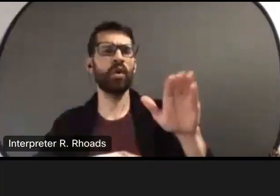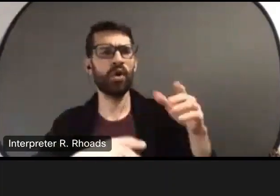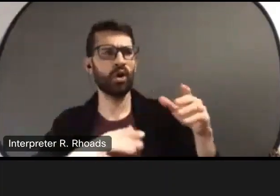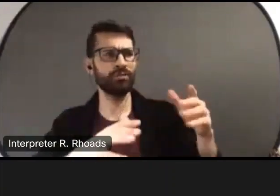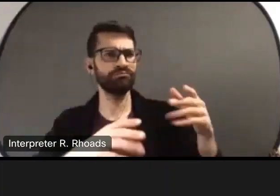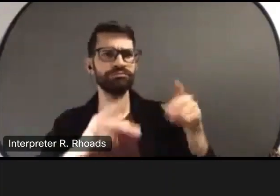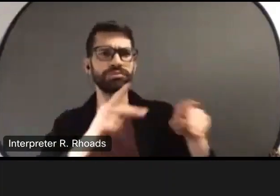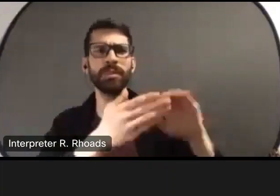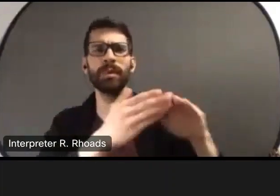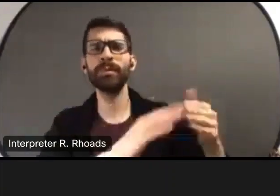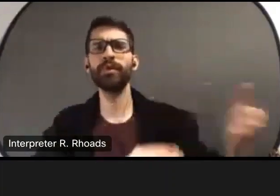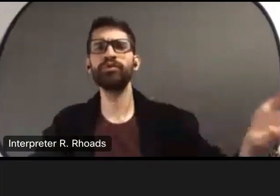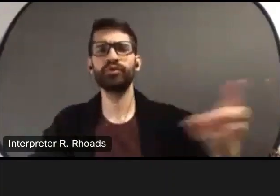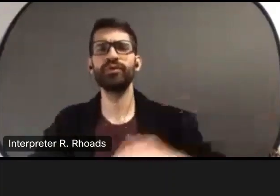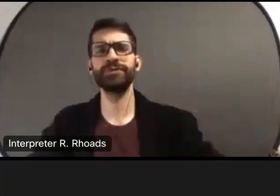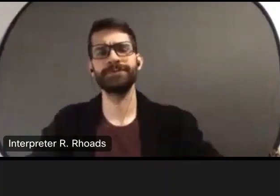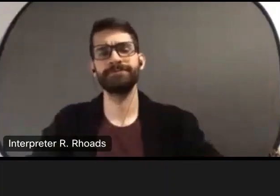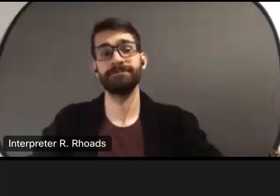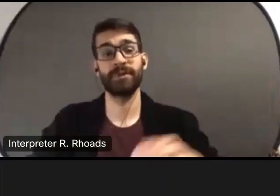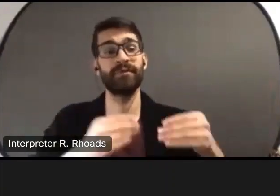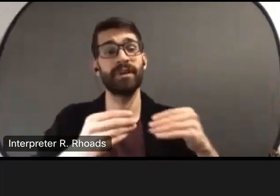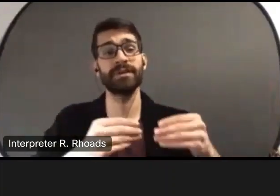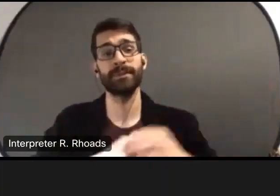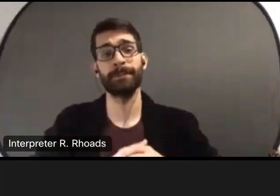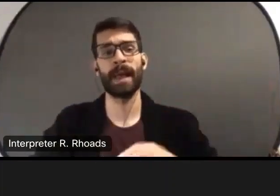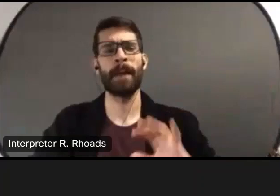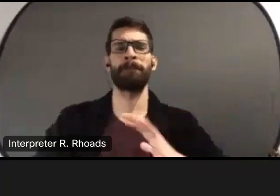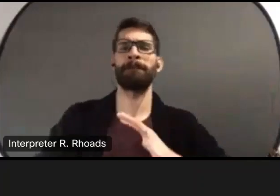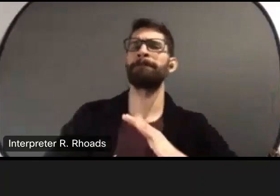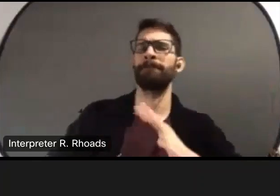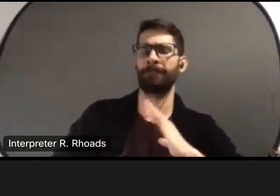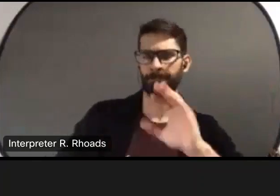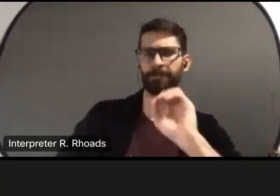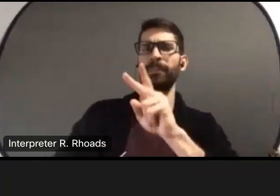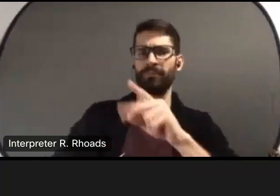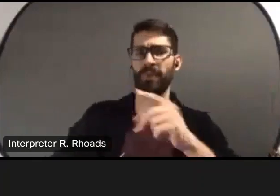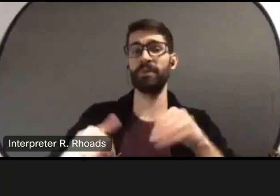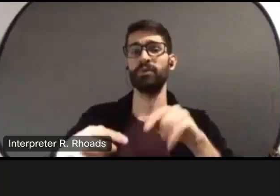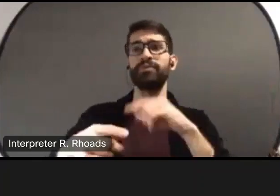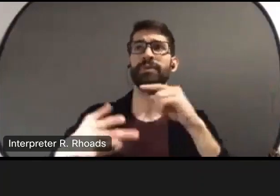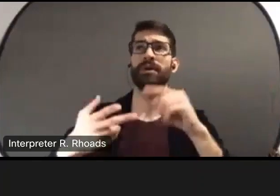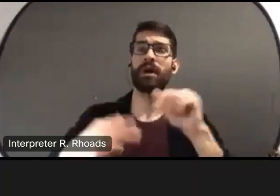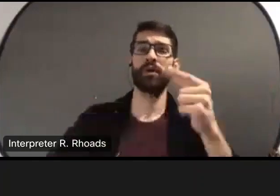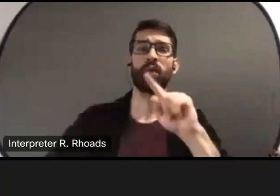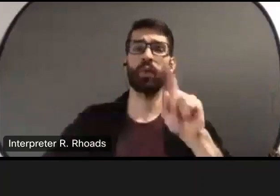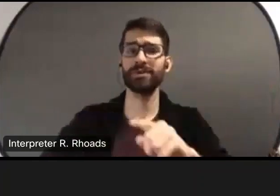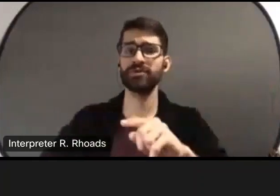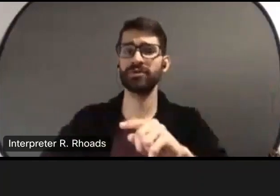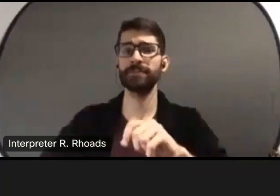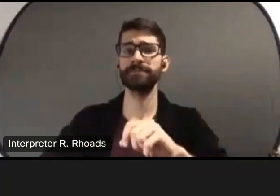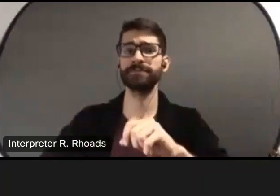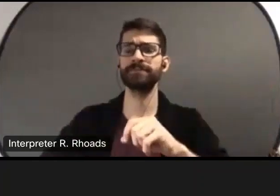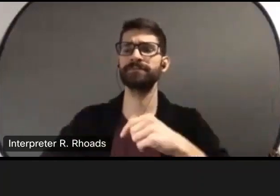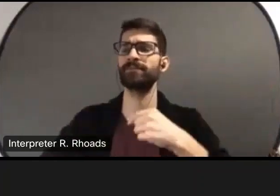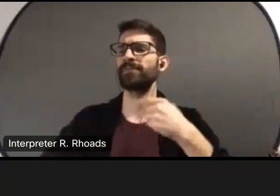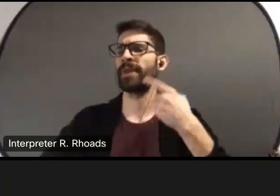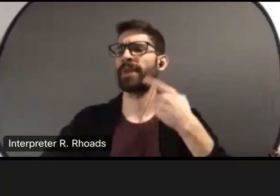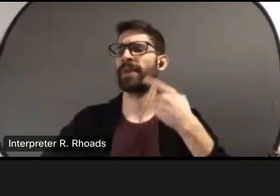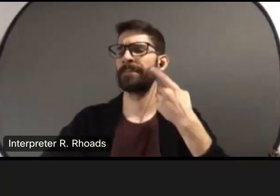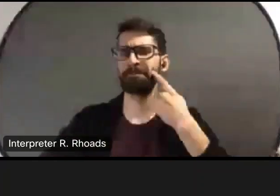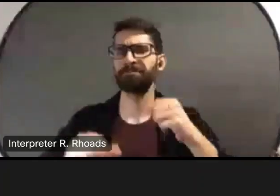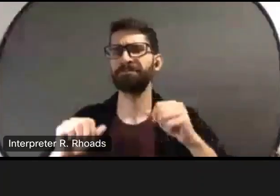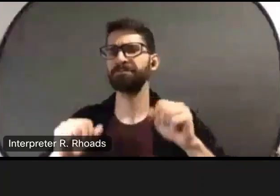(Pinkney) Okay now I'm I have a question, maybe, because I haven't read everything